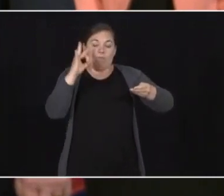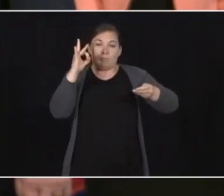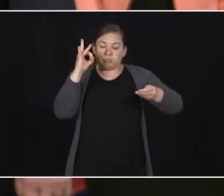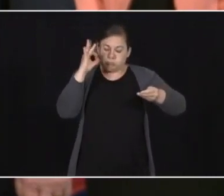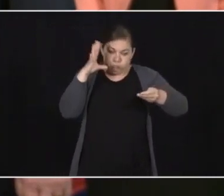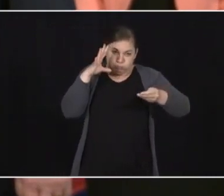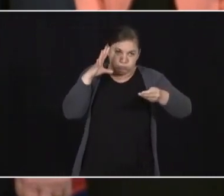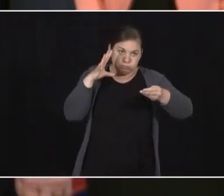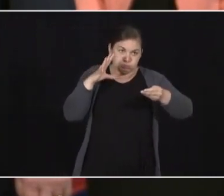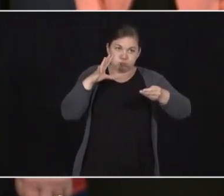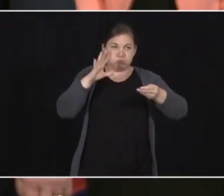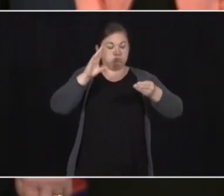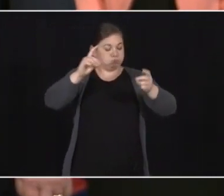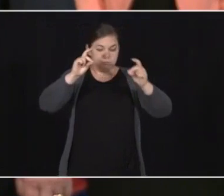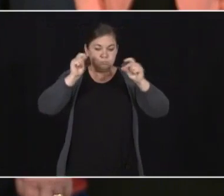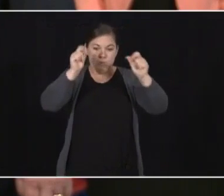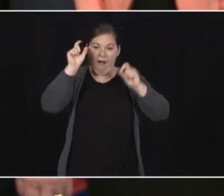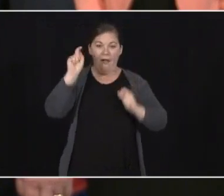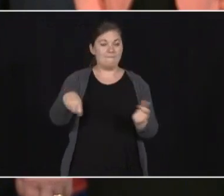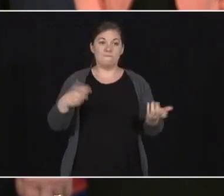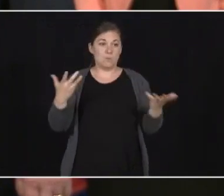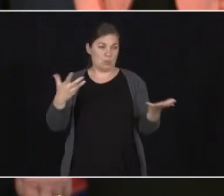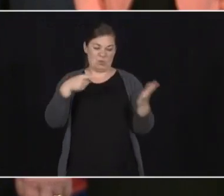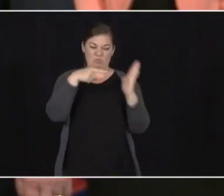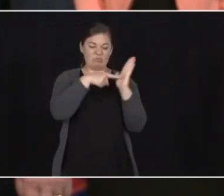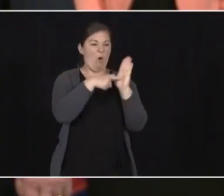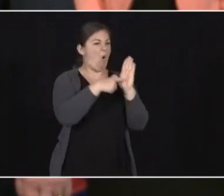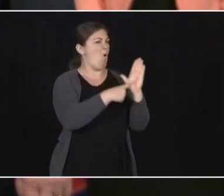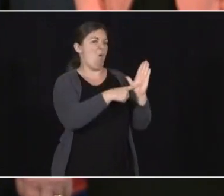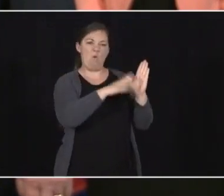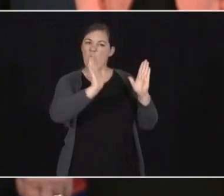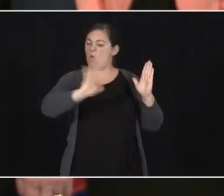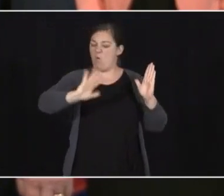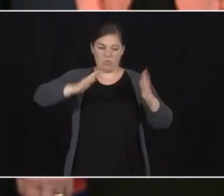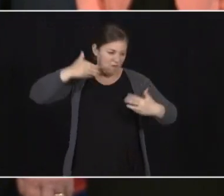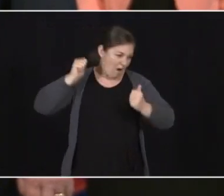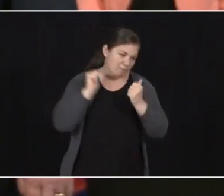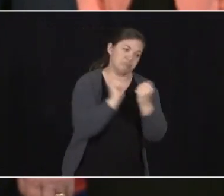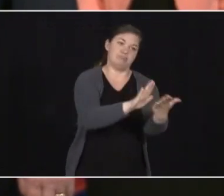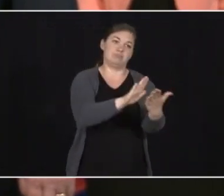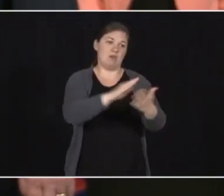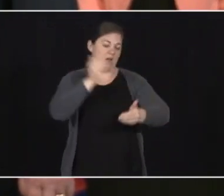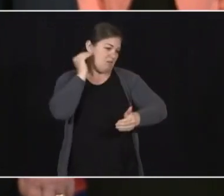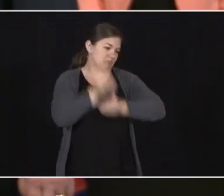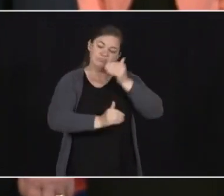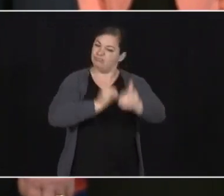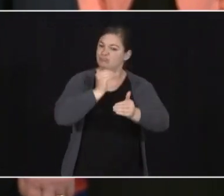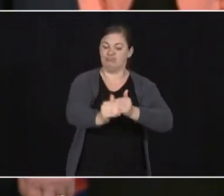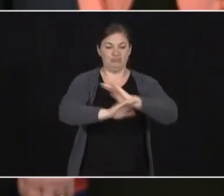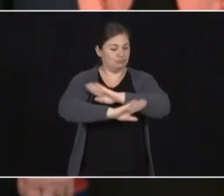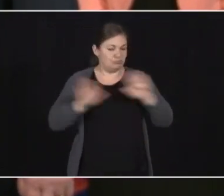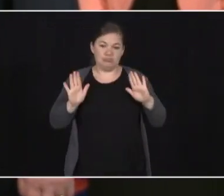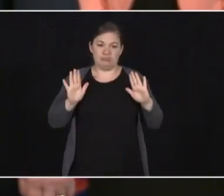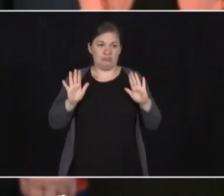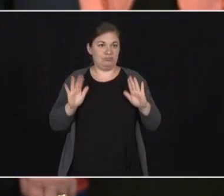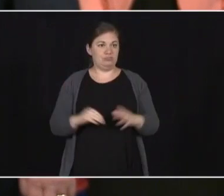We are taking immediate steps to address the serious findings in the report. One Deaf has been referred to the coroner for